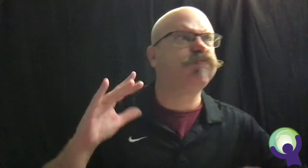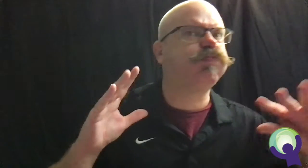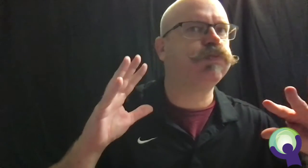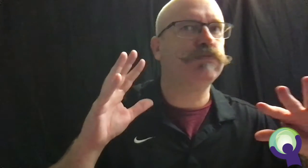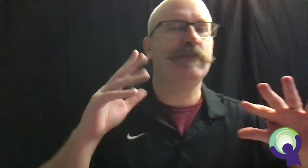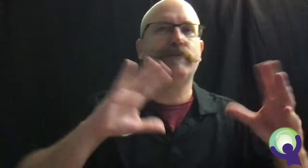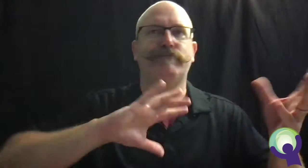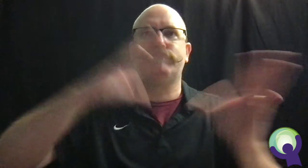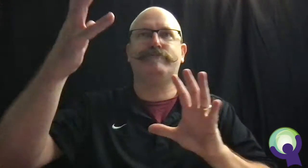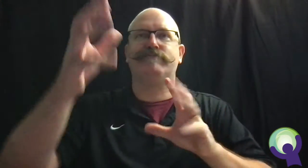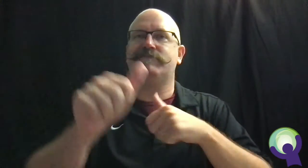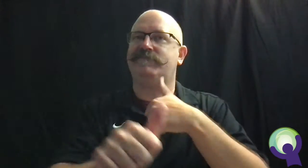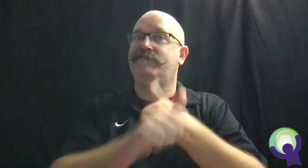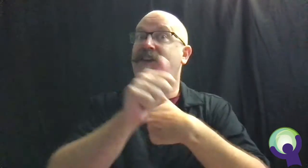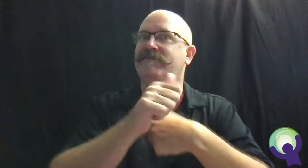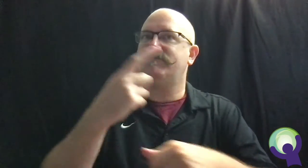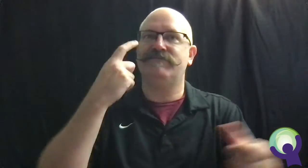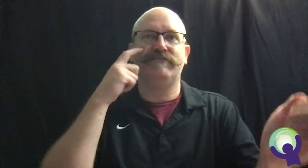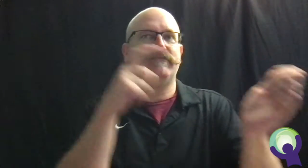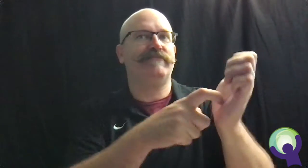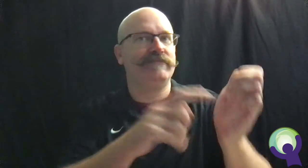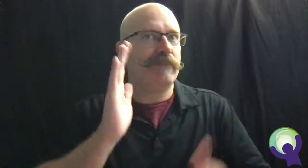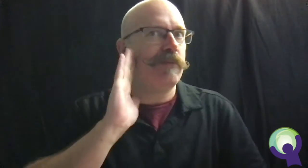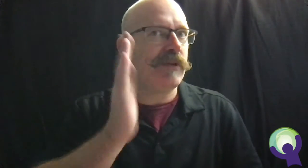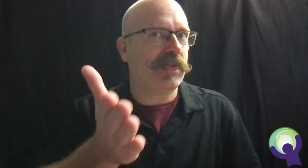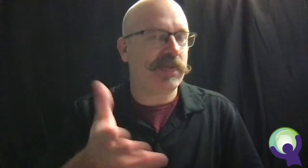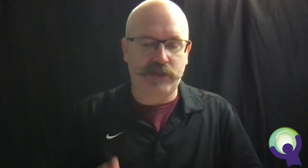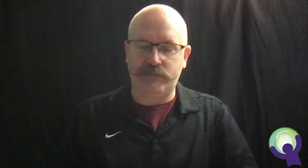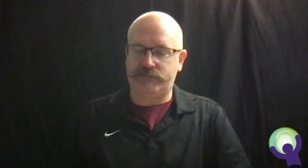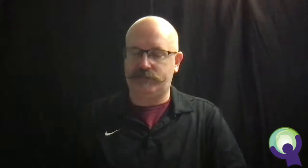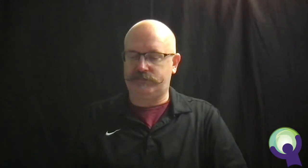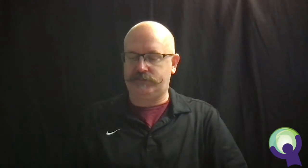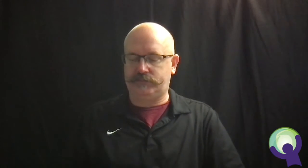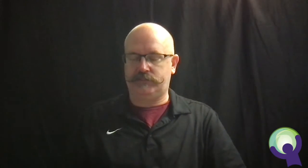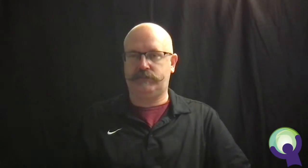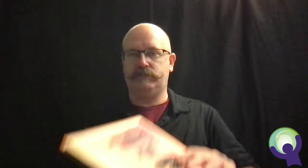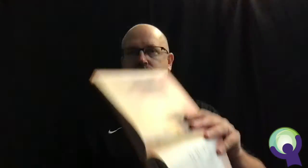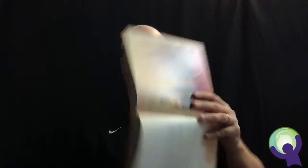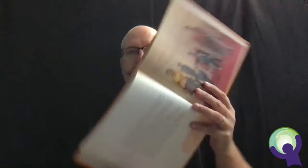The Medinas understand that it's dangerous to be noticed.